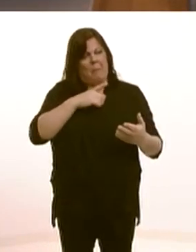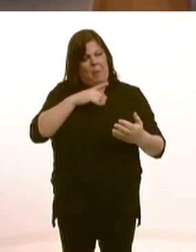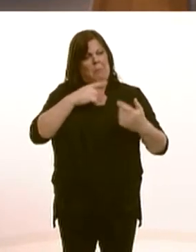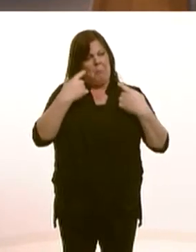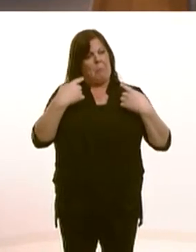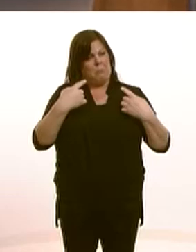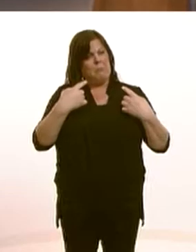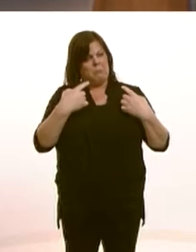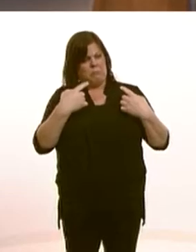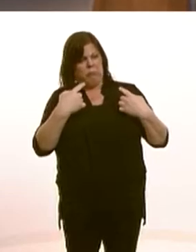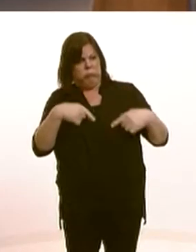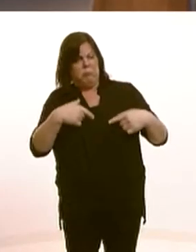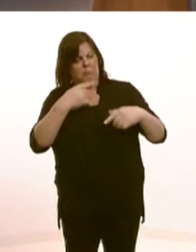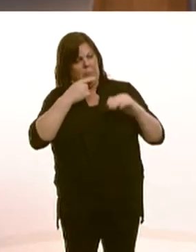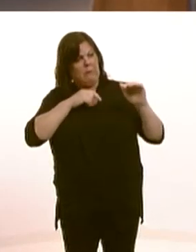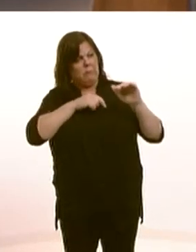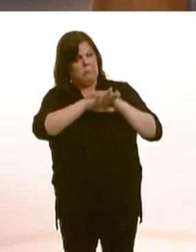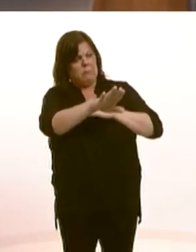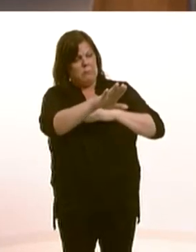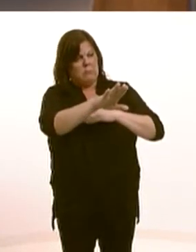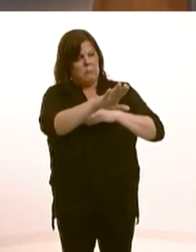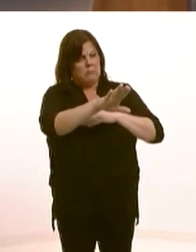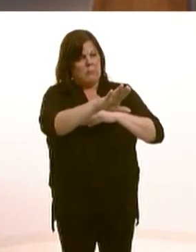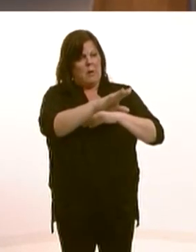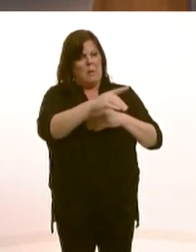I do not believe that a First Minister should abdicate responsibility.